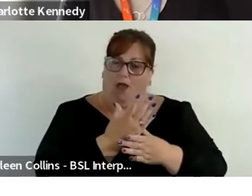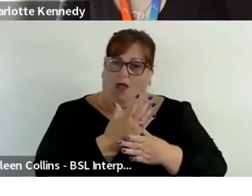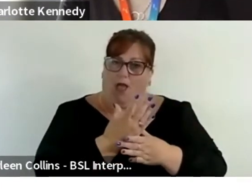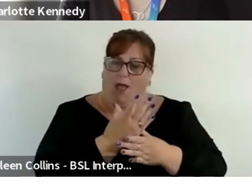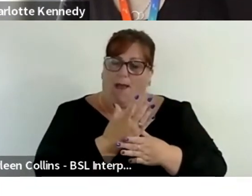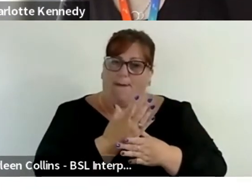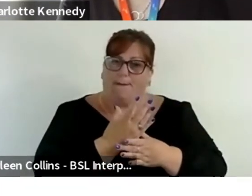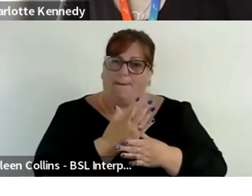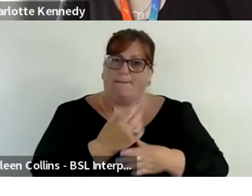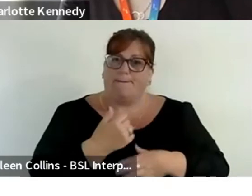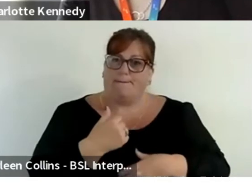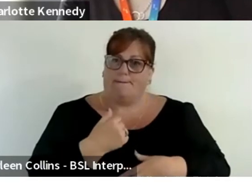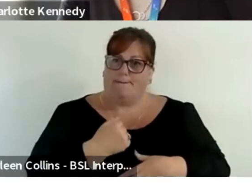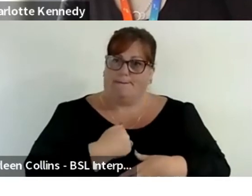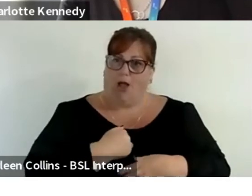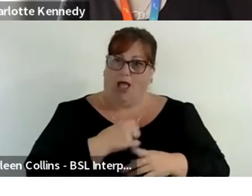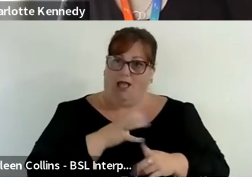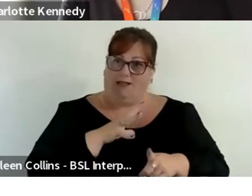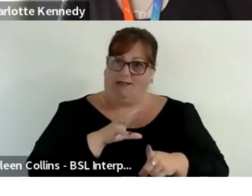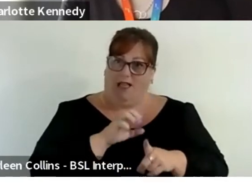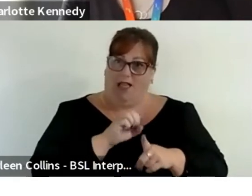have a dig know sis of autism spectrum disorder.